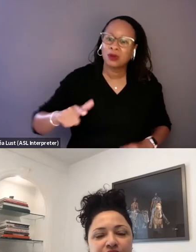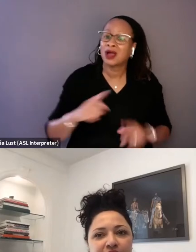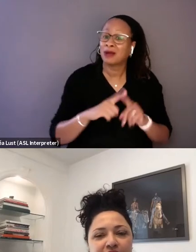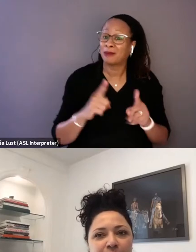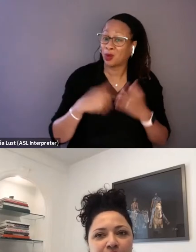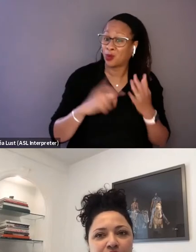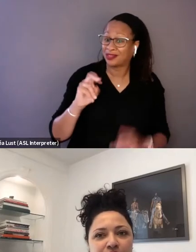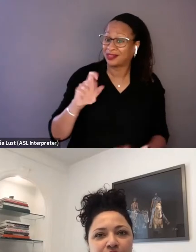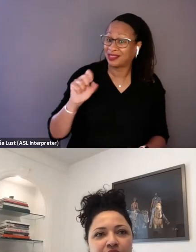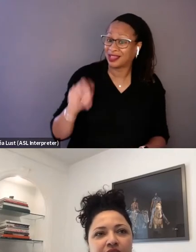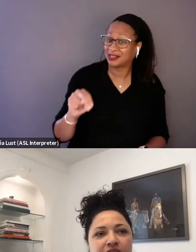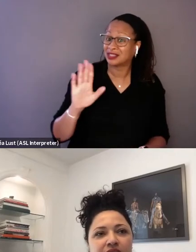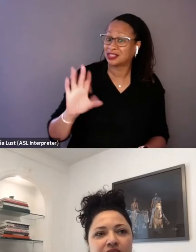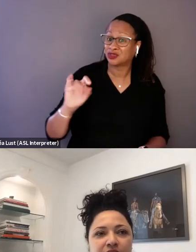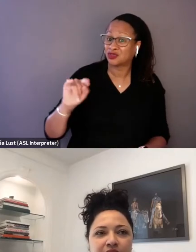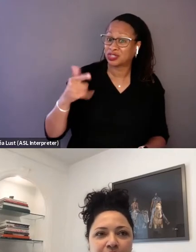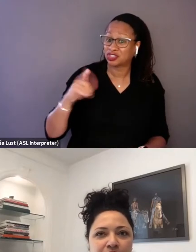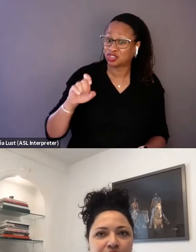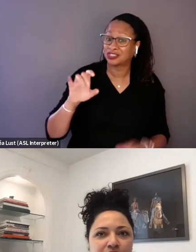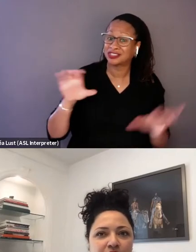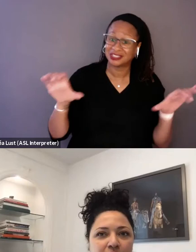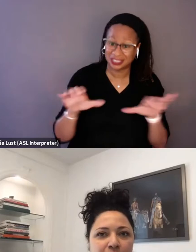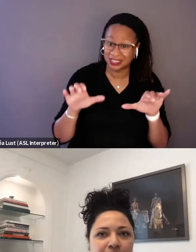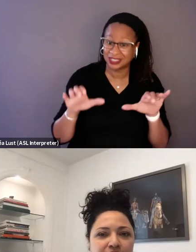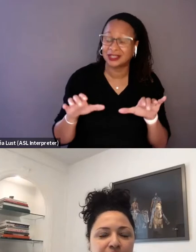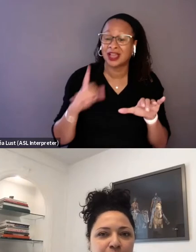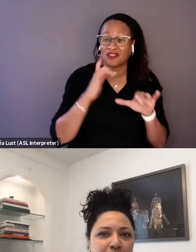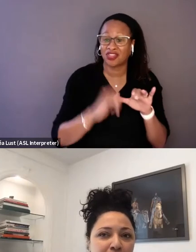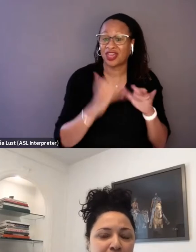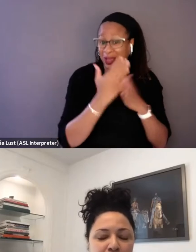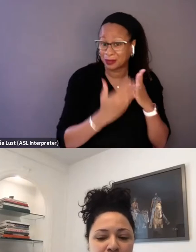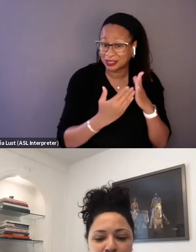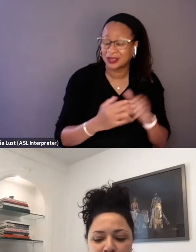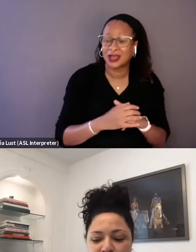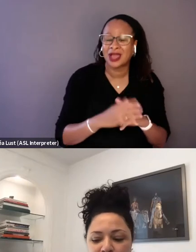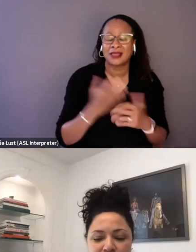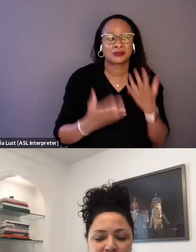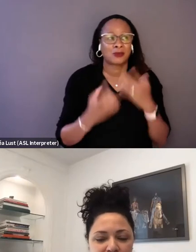for that episode is, you know the episode is probably one of the most discussed